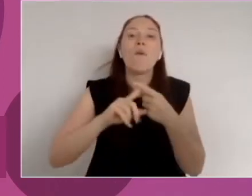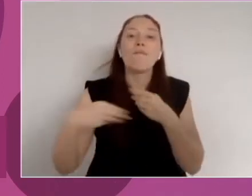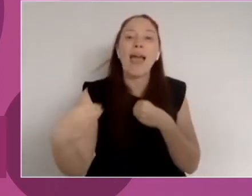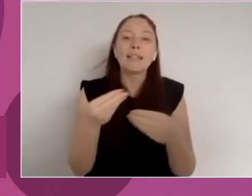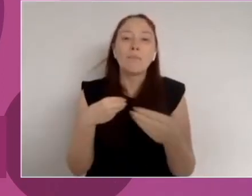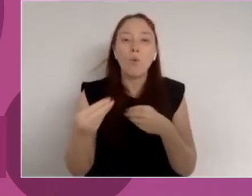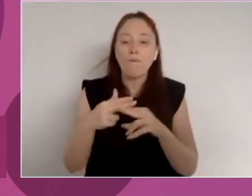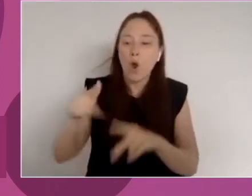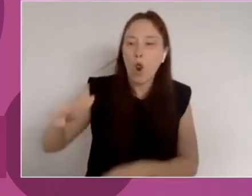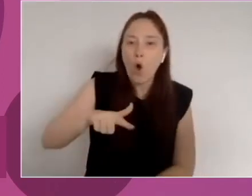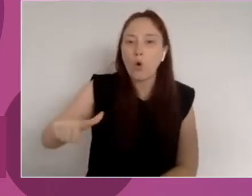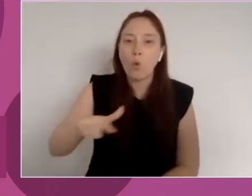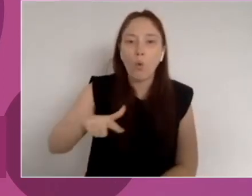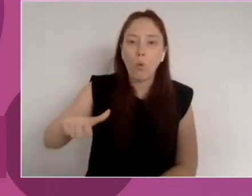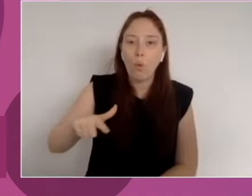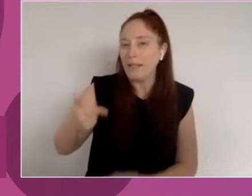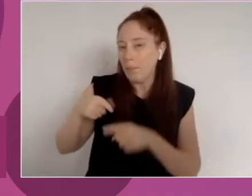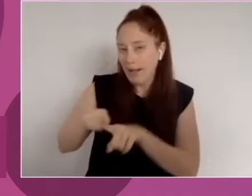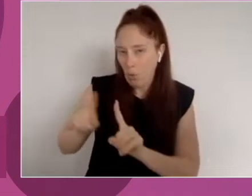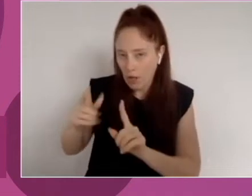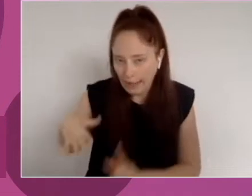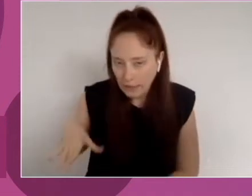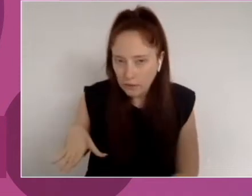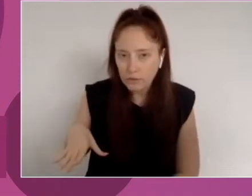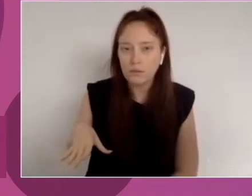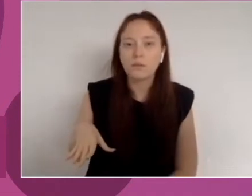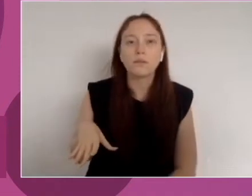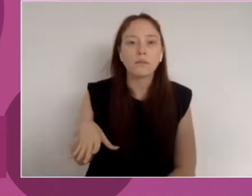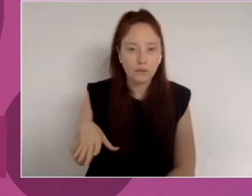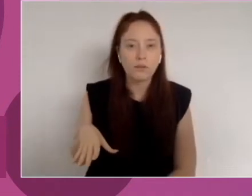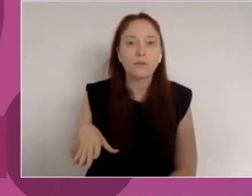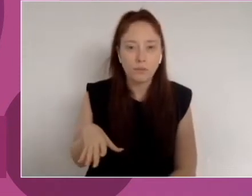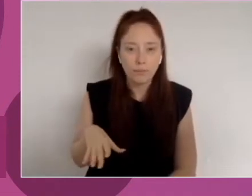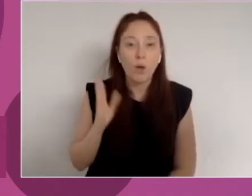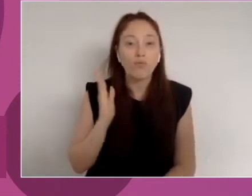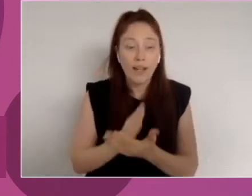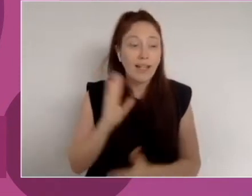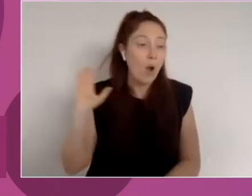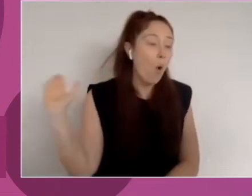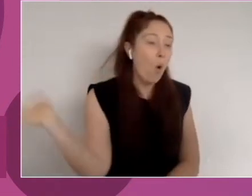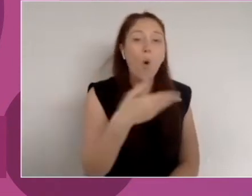actual solutions to be applied. It is an approach that all governments find easier to take on board.